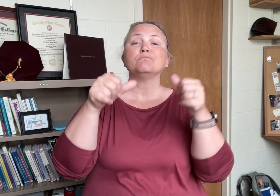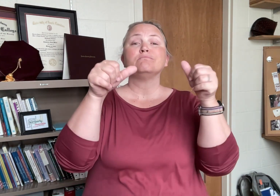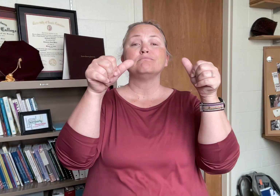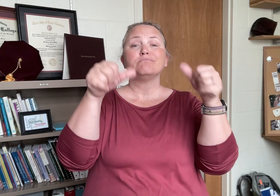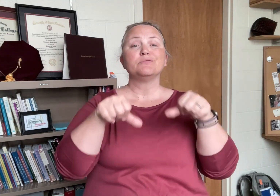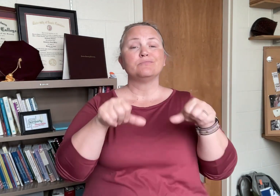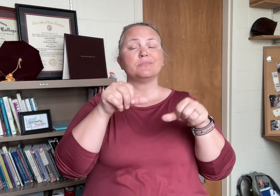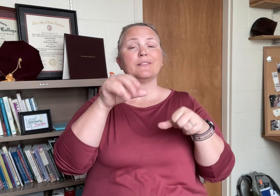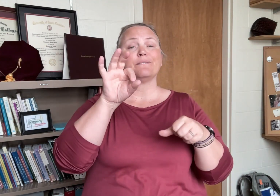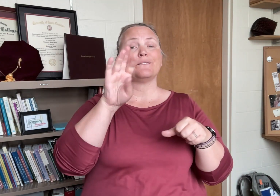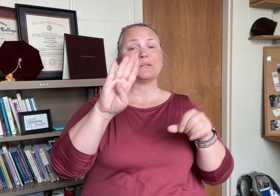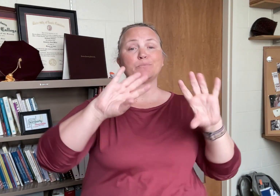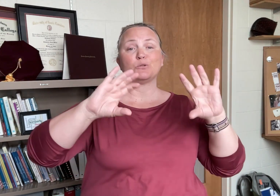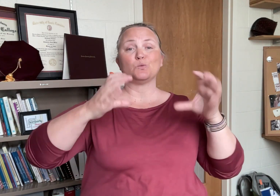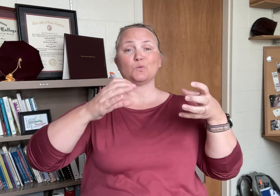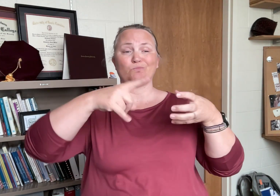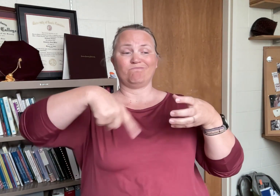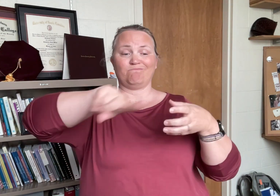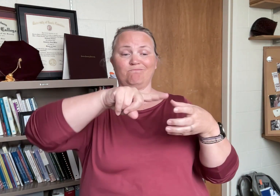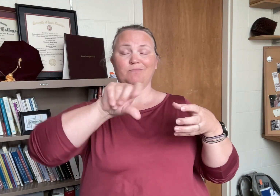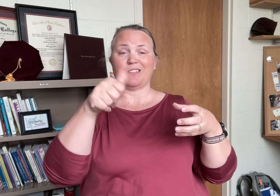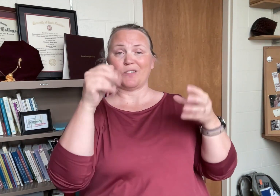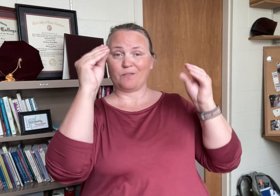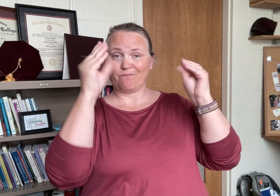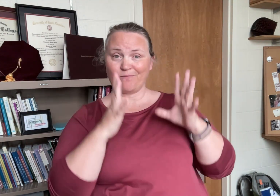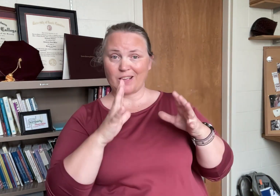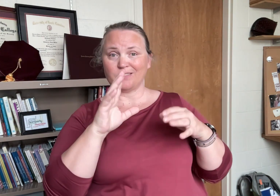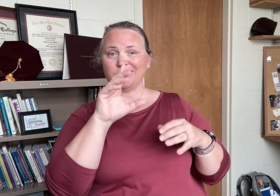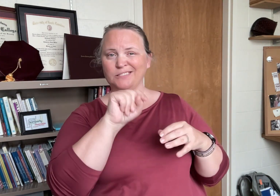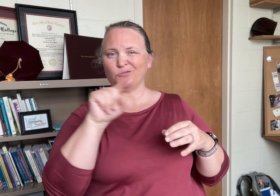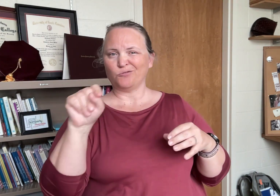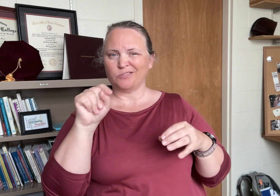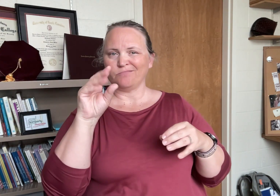Since I had kind of that answer and I still just wanted additional